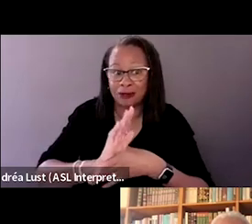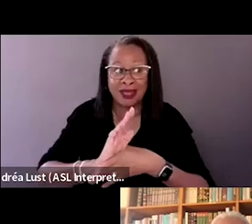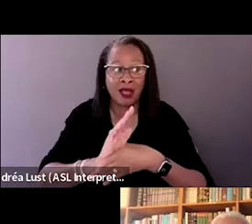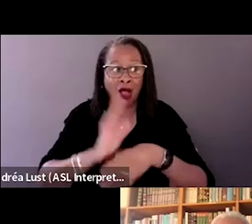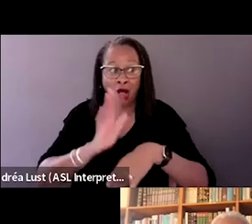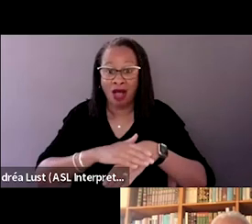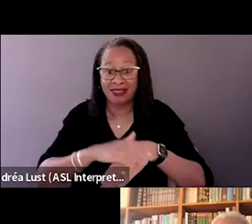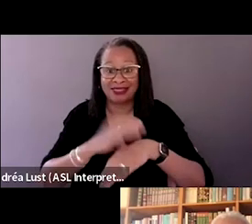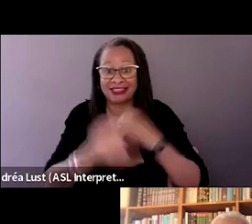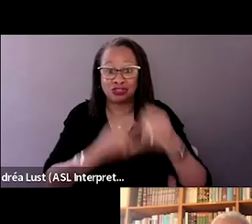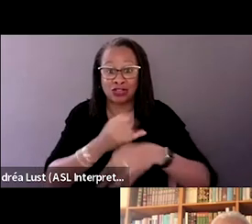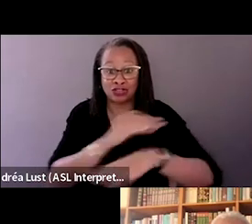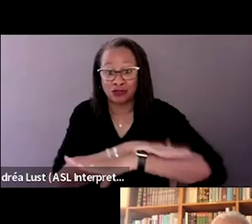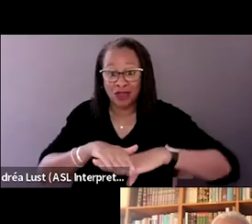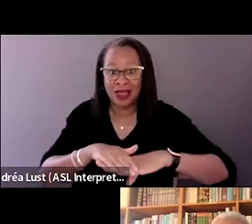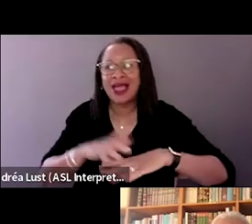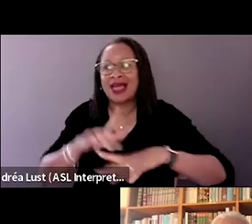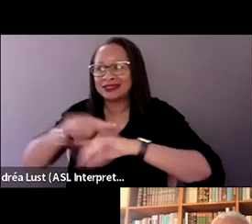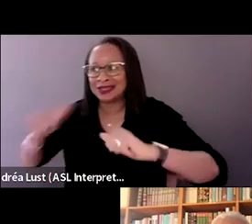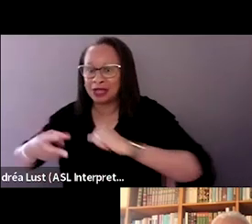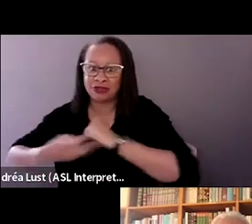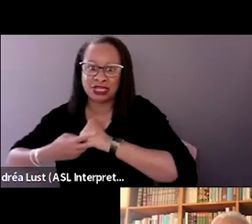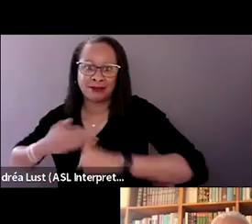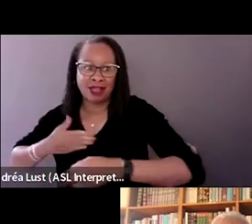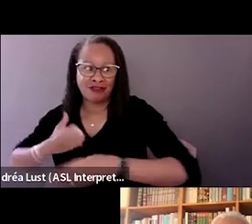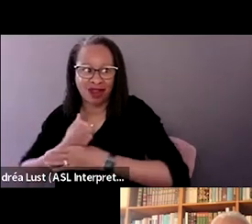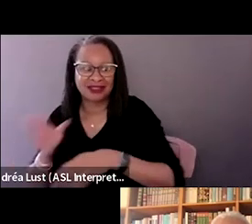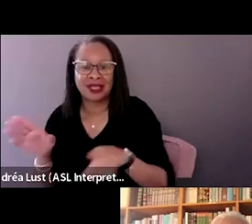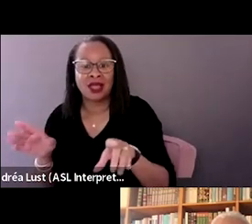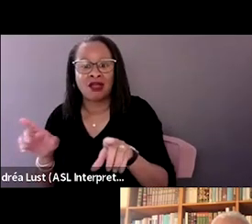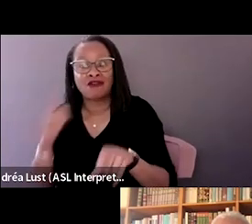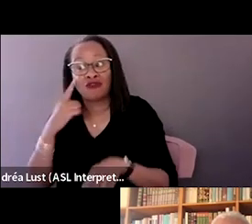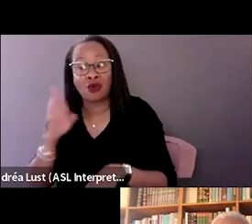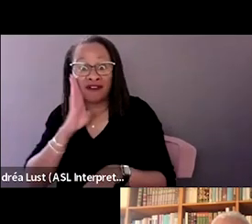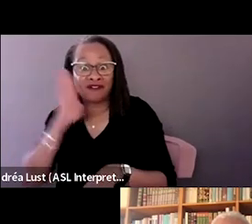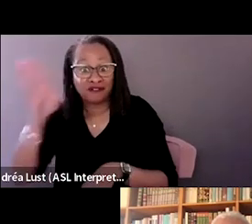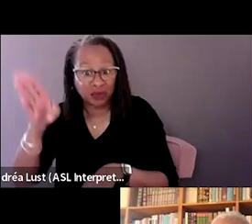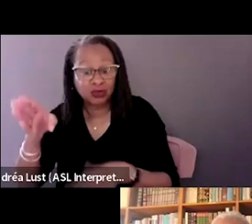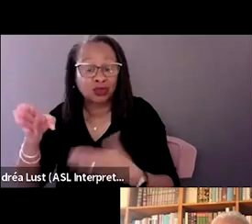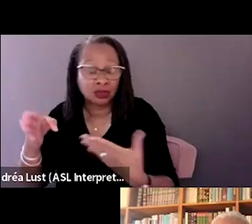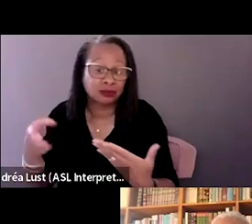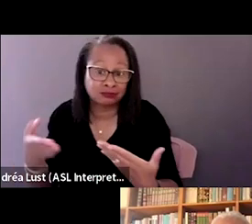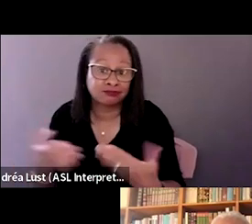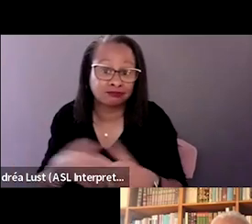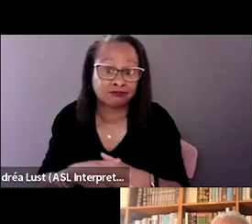while retaining your rights. So I'm not sure if maybe Alex or Adel